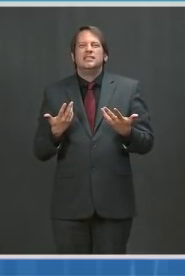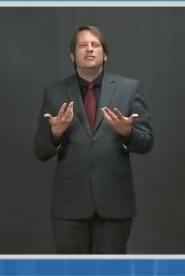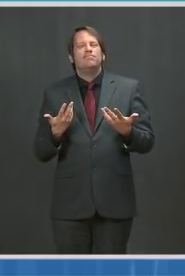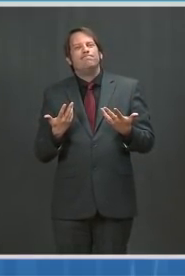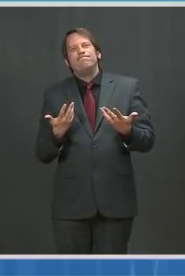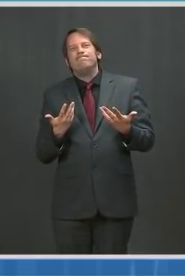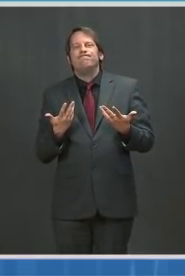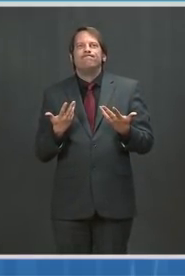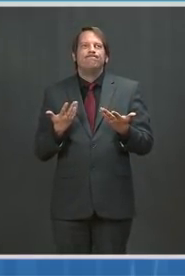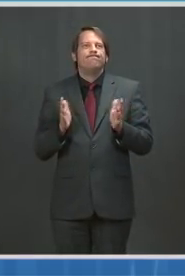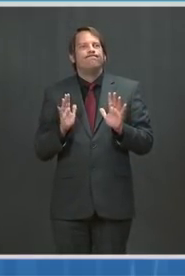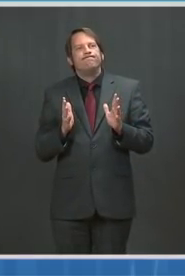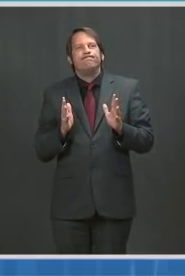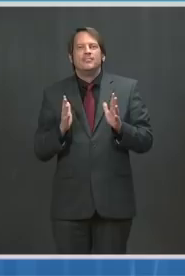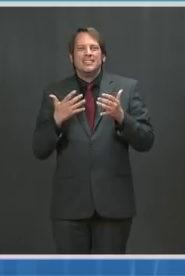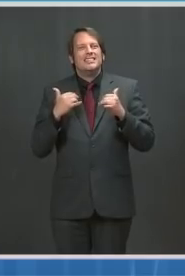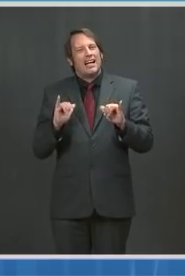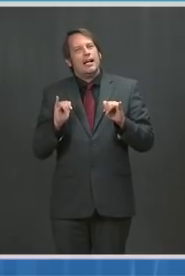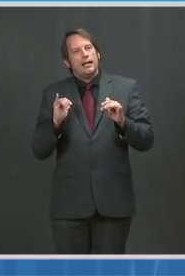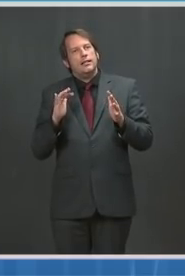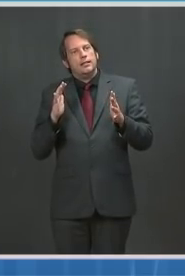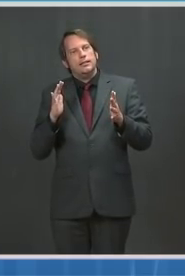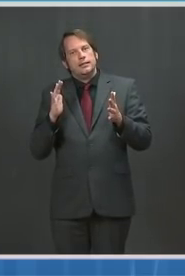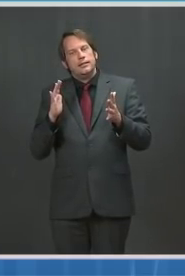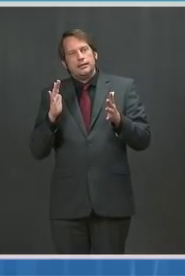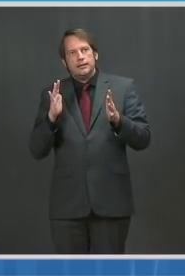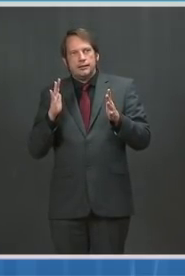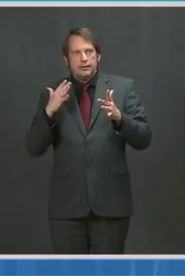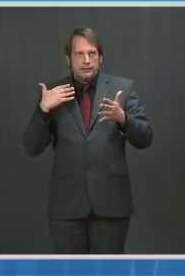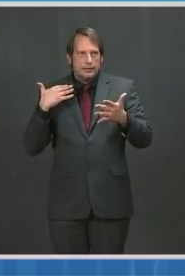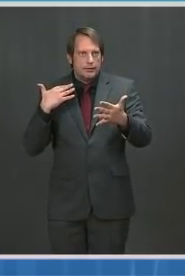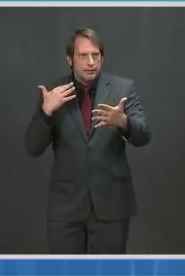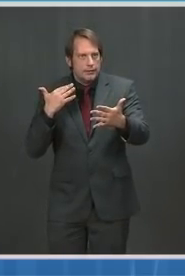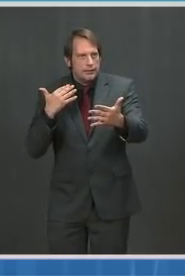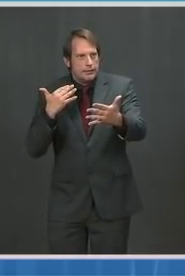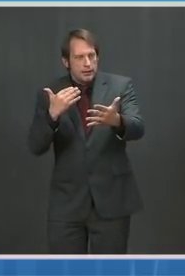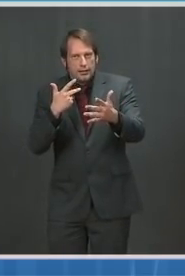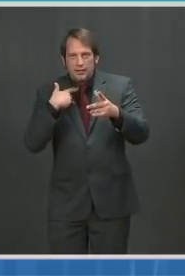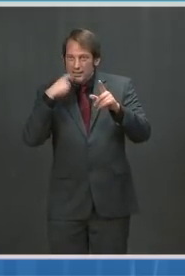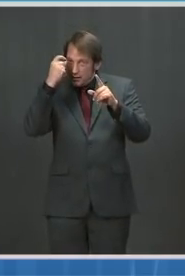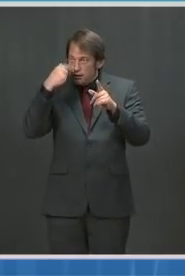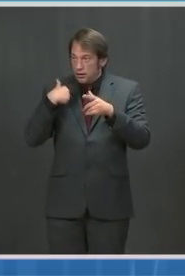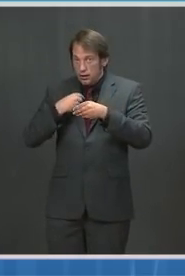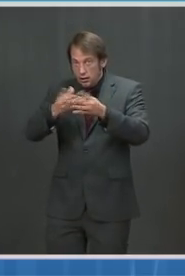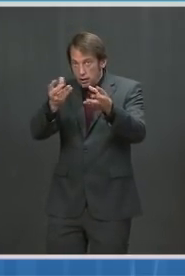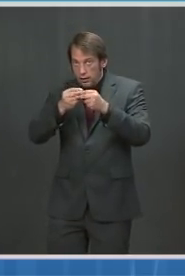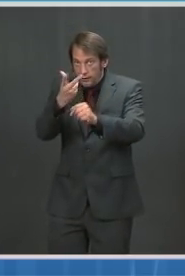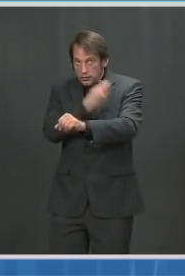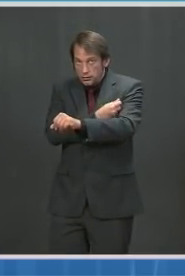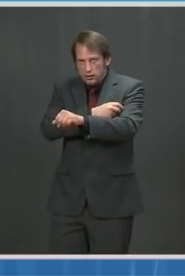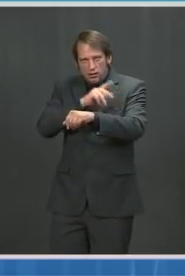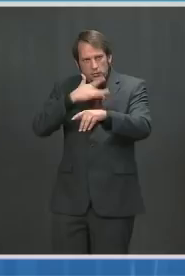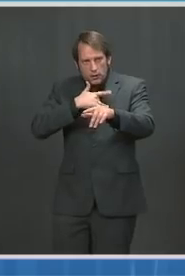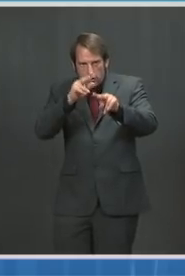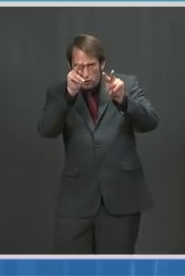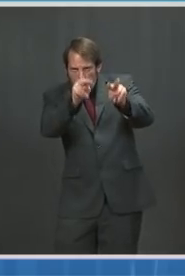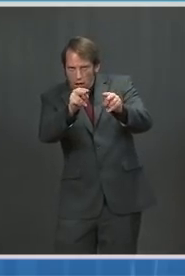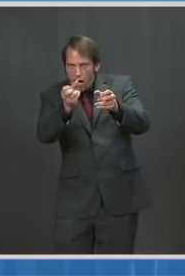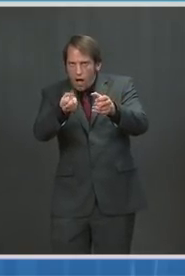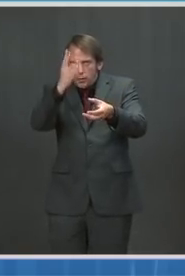vaccines based upon population until we get to that point. Clearly, we will get to a place where --